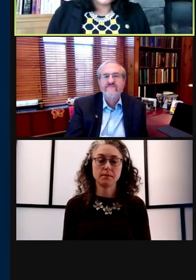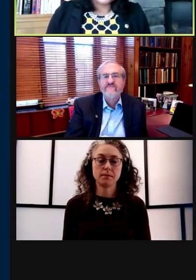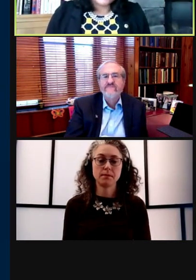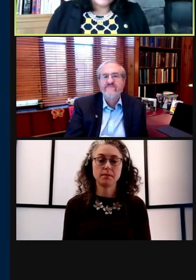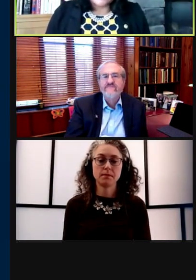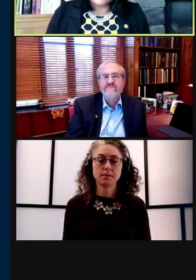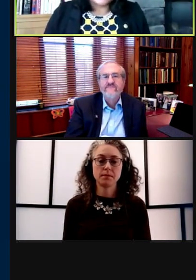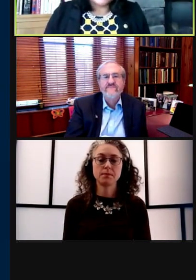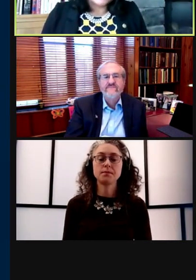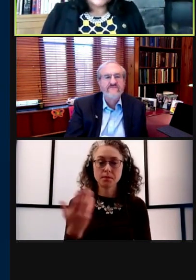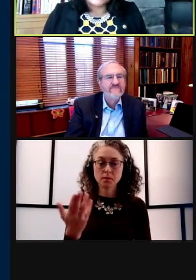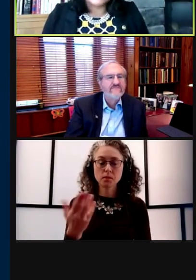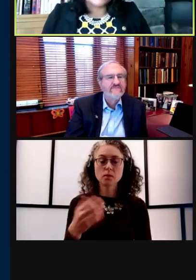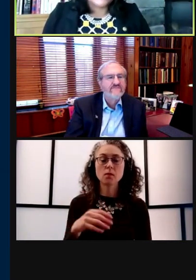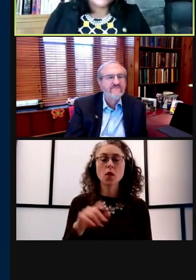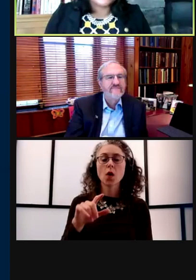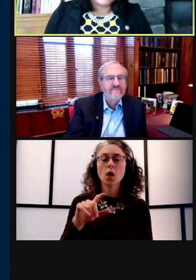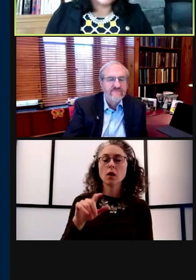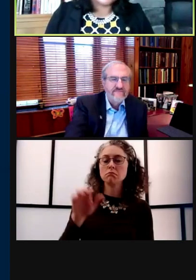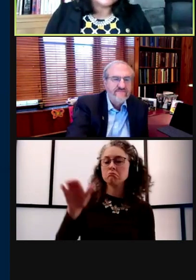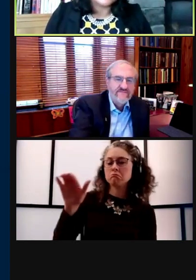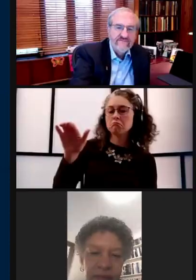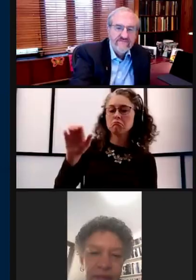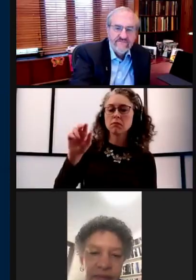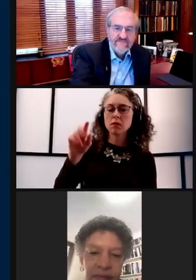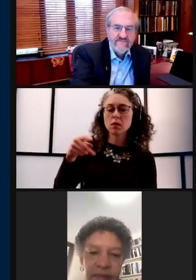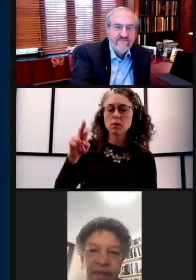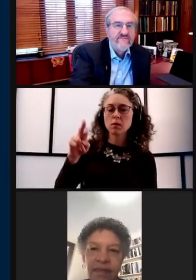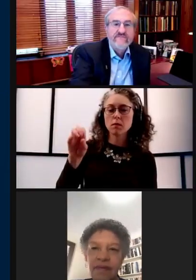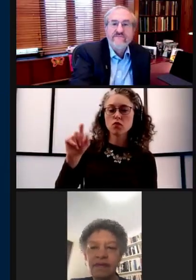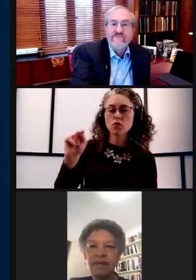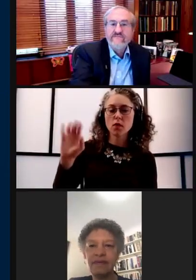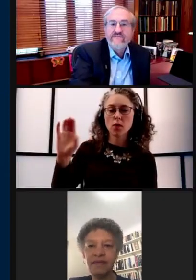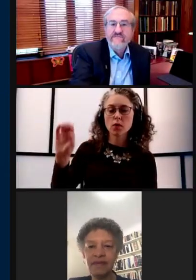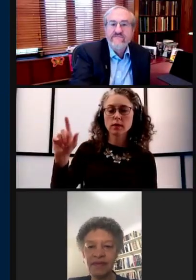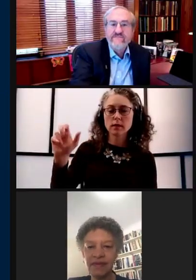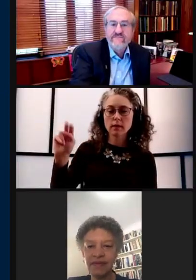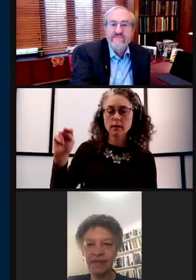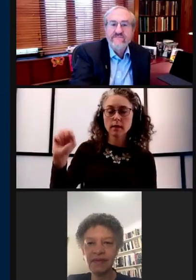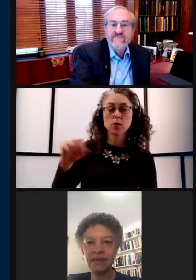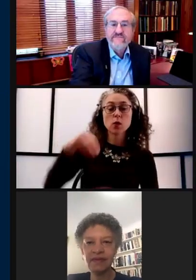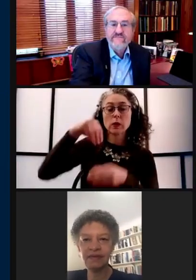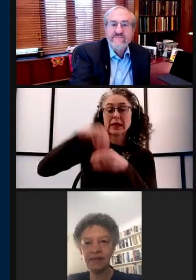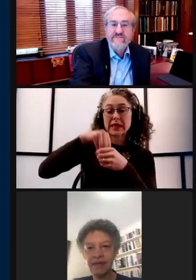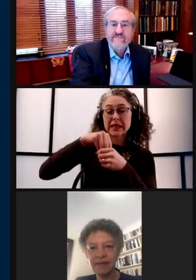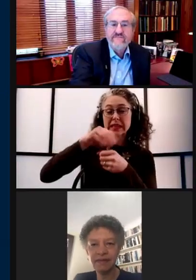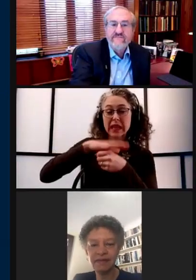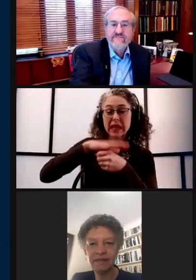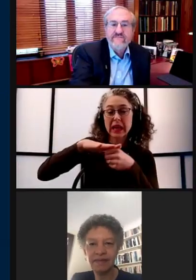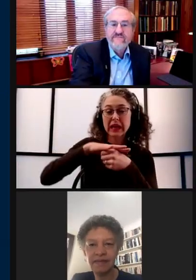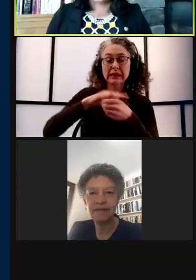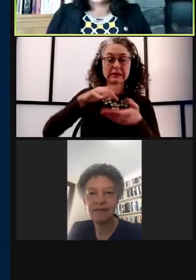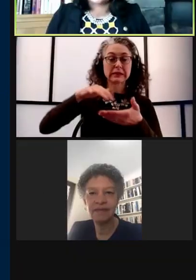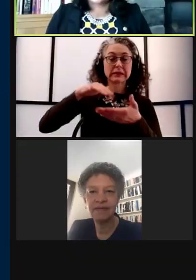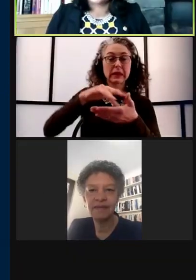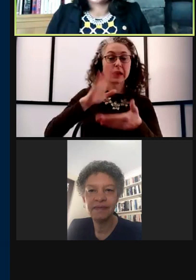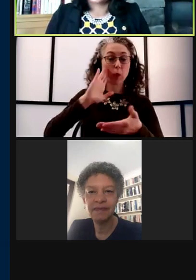So I'm gonna give this one to Provost Collins. Will indoor study spaces be open during the spring and summer terms?